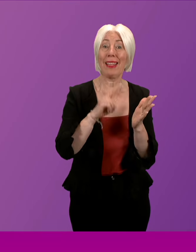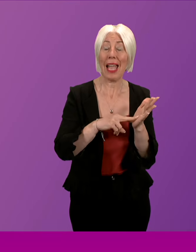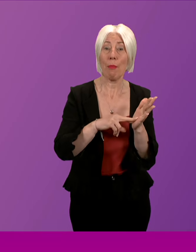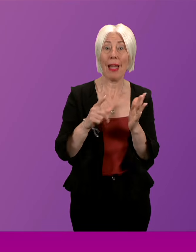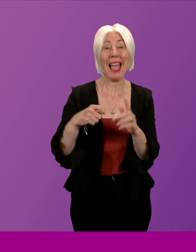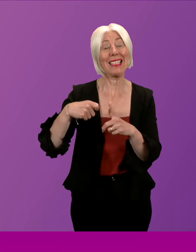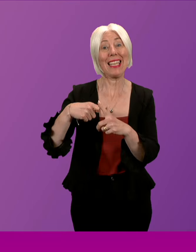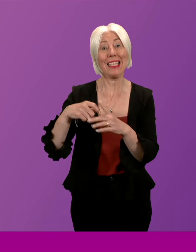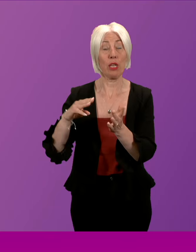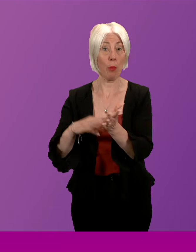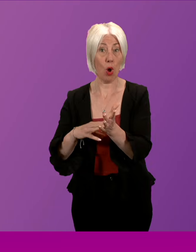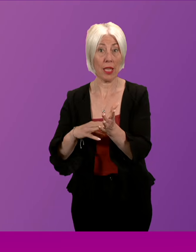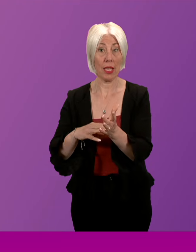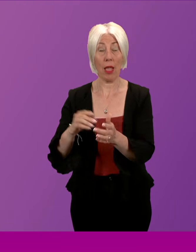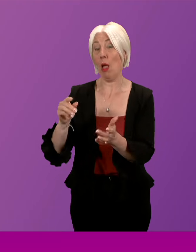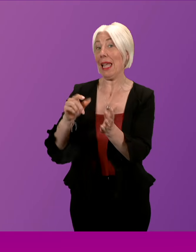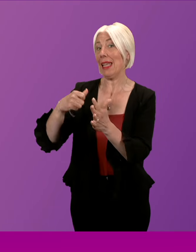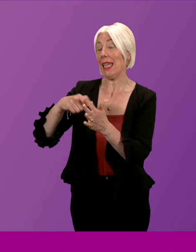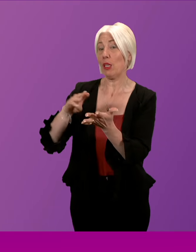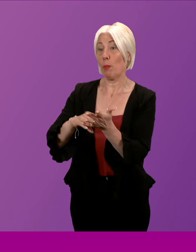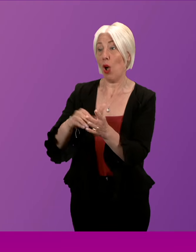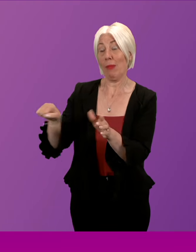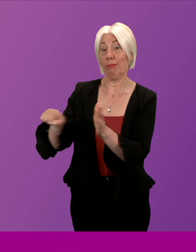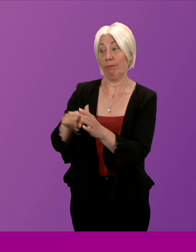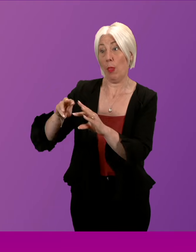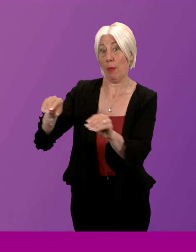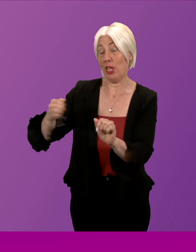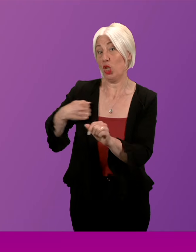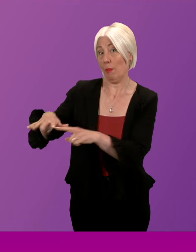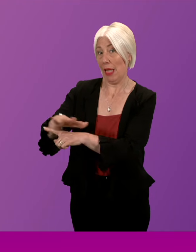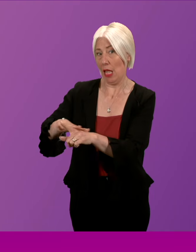Irvine beach, in my constituency, last summer—the Scottish Violence Reduction